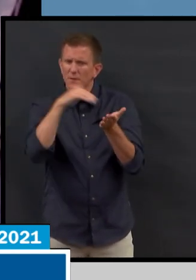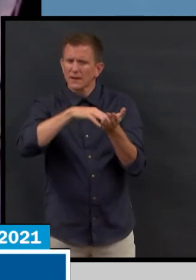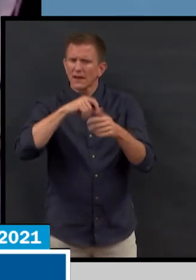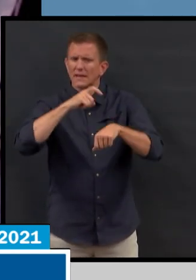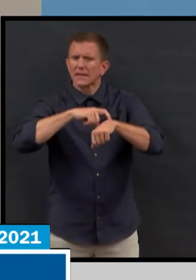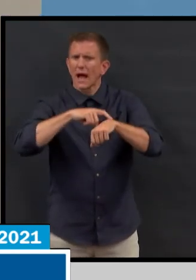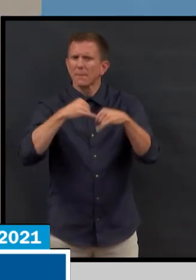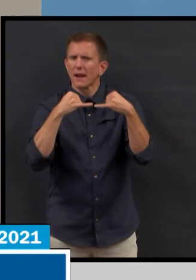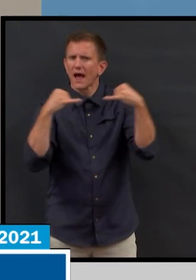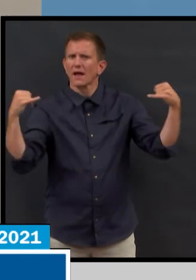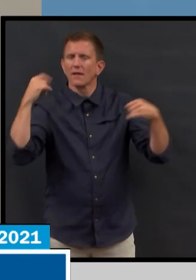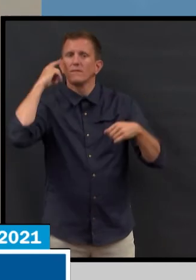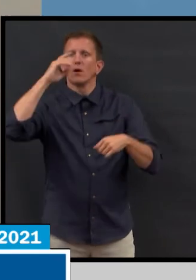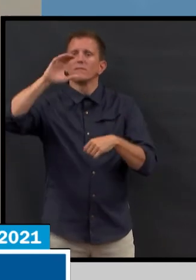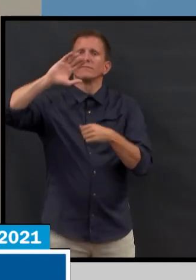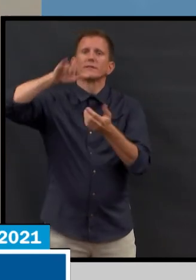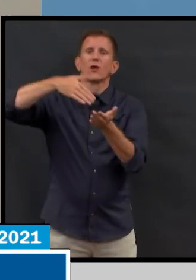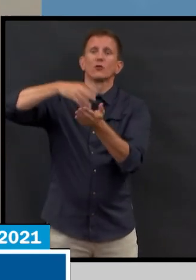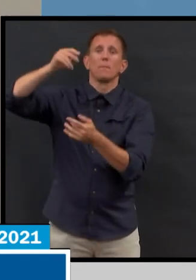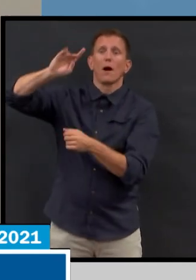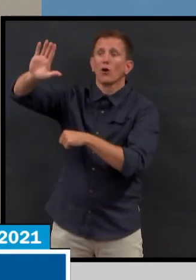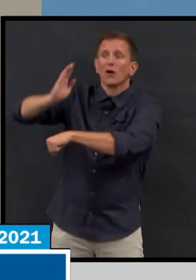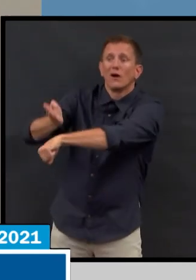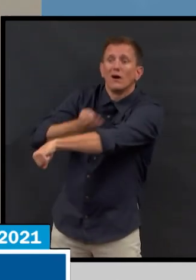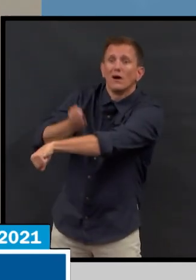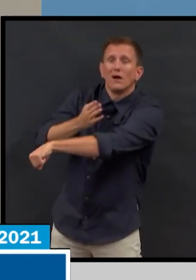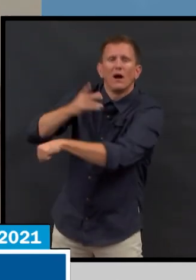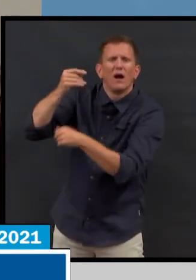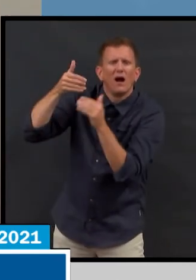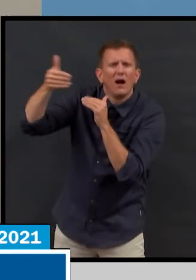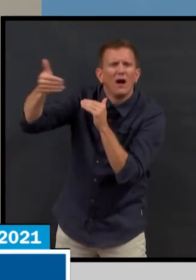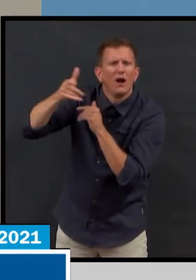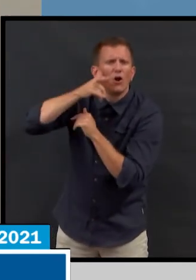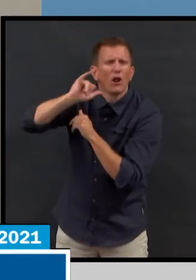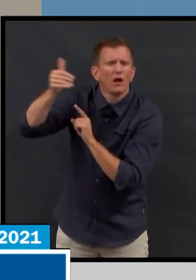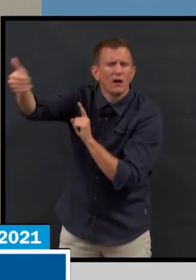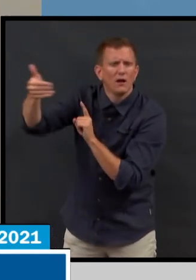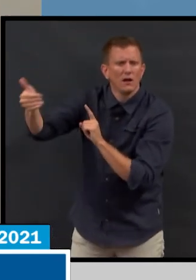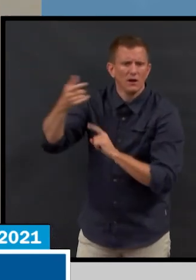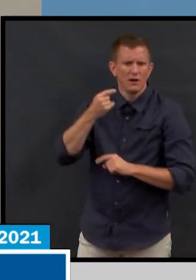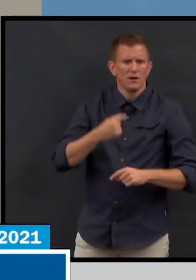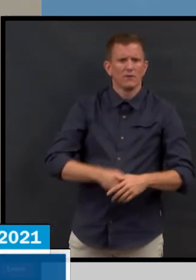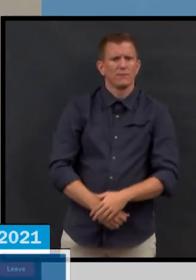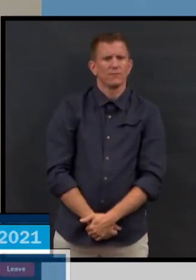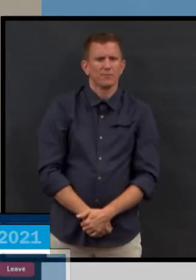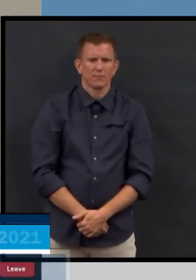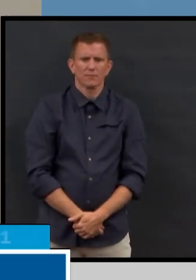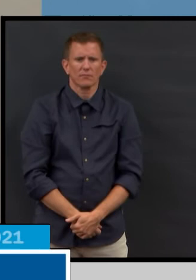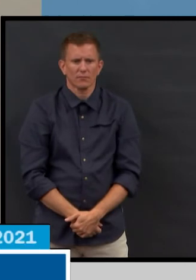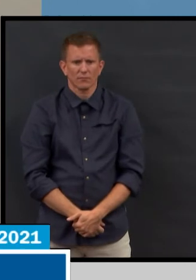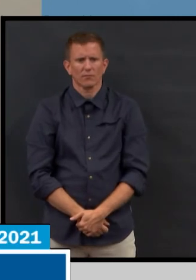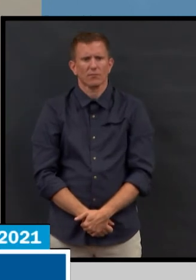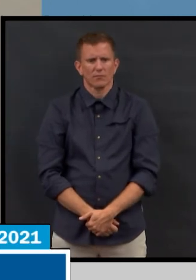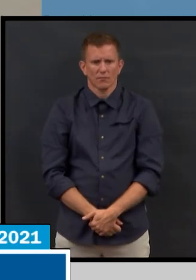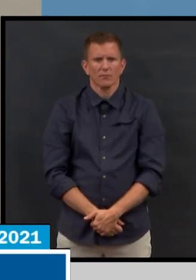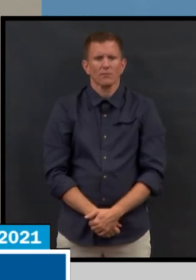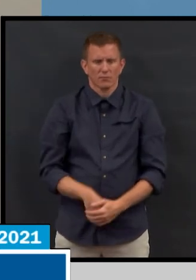sure um so the first question was about an aquatic center at the northfield area we have not begun a